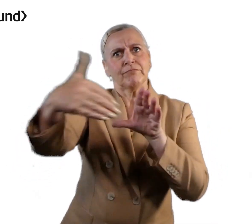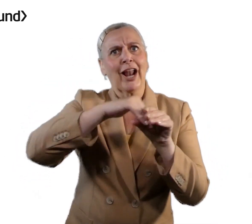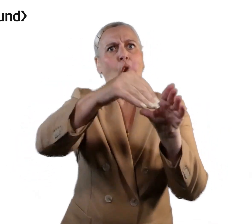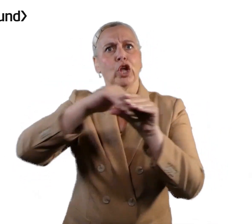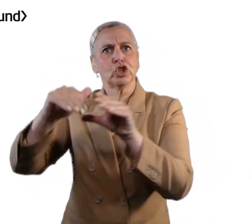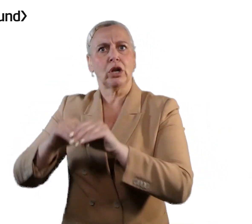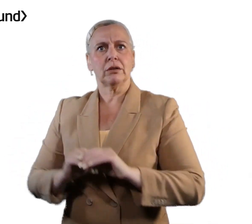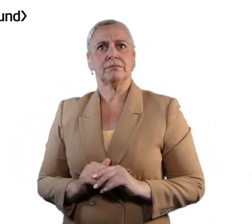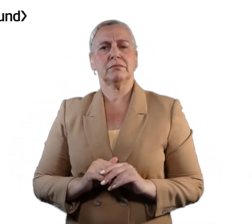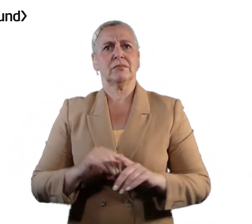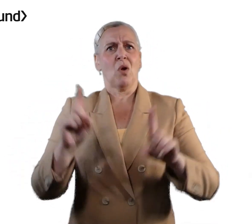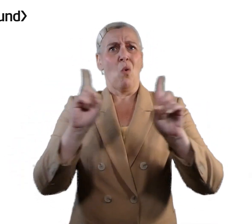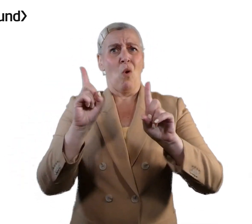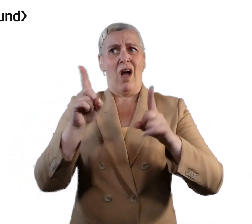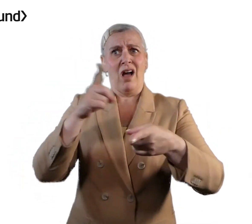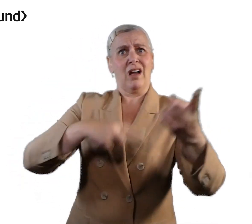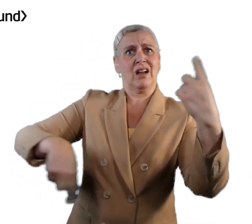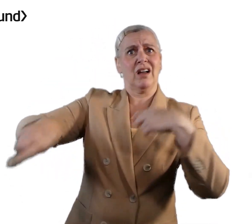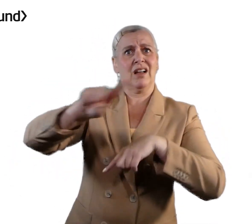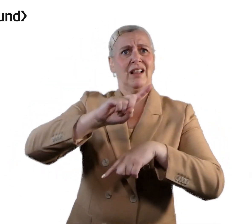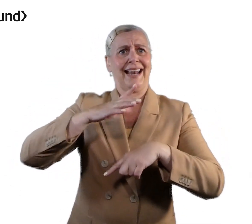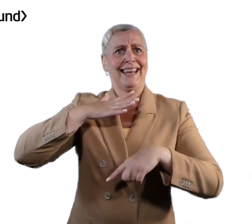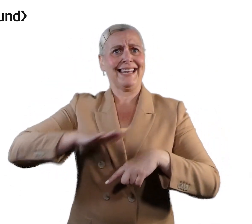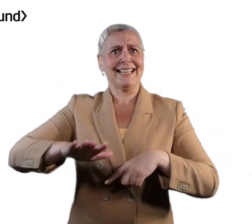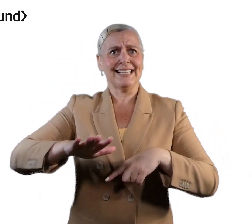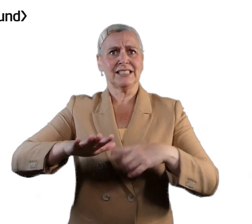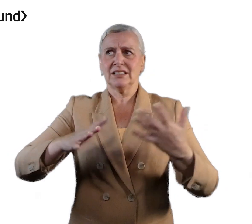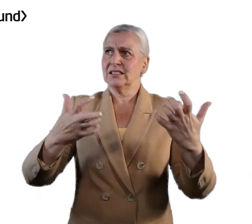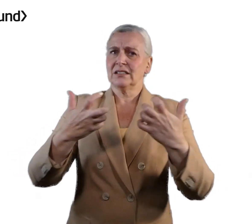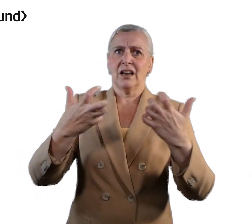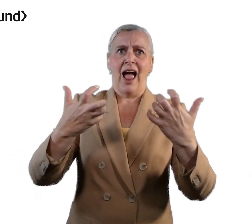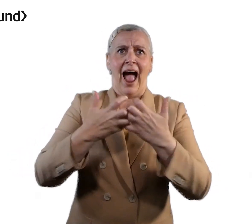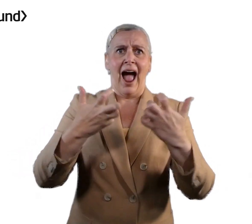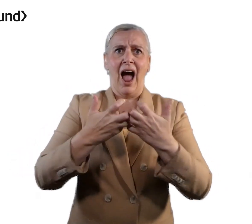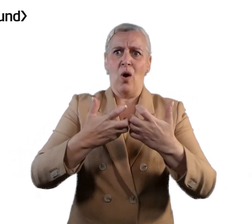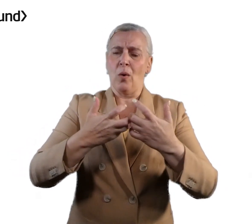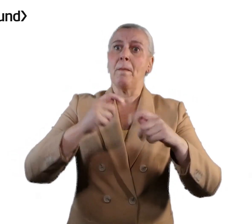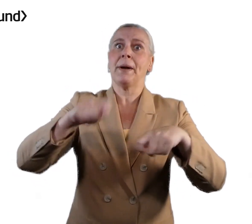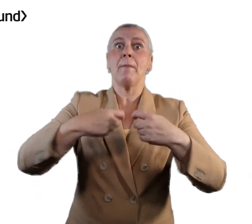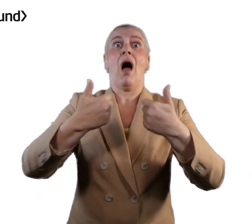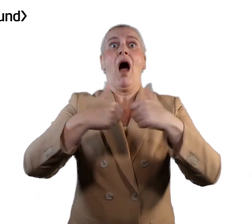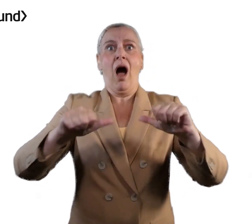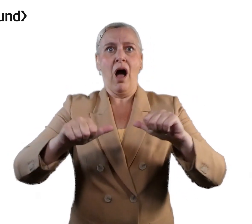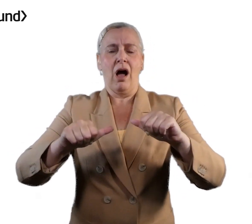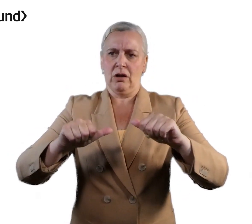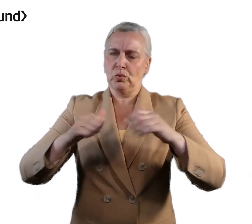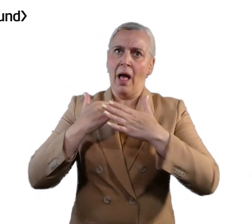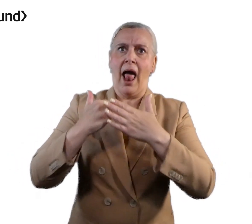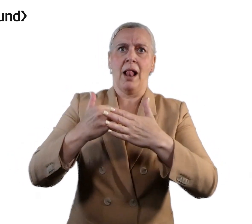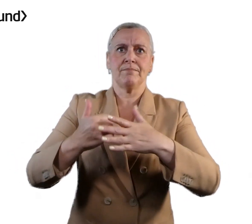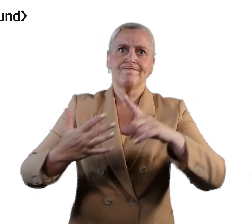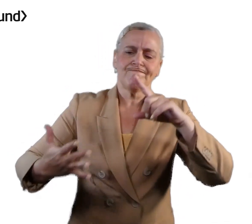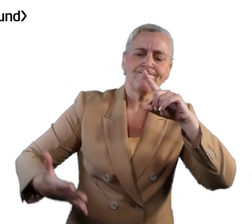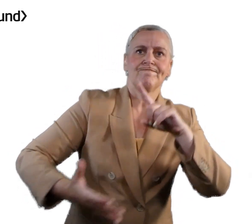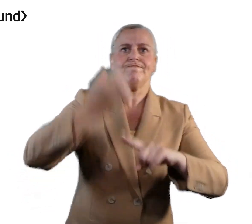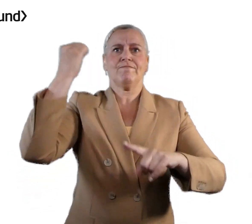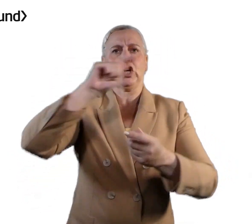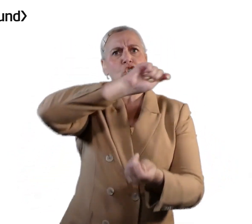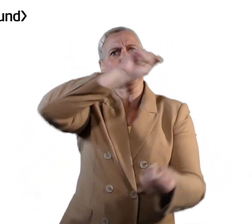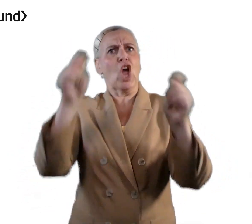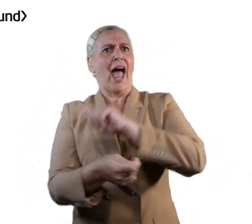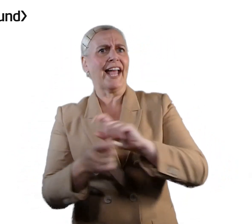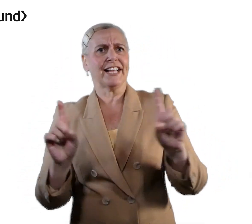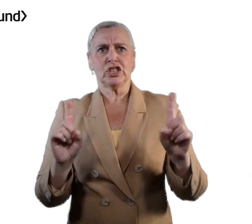need to do in order to play their part in achieving change?